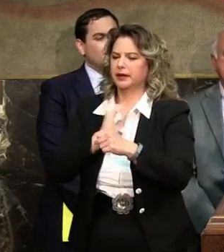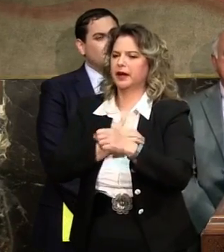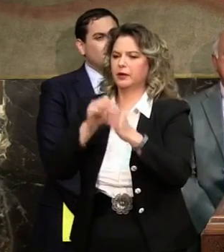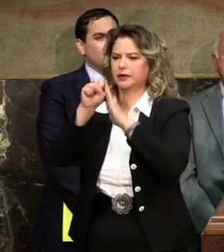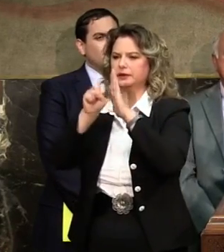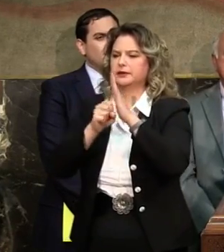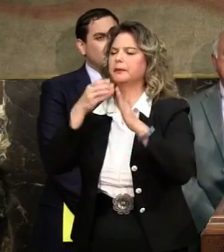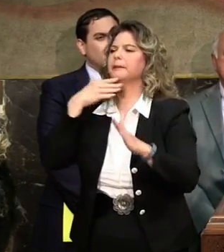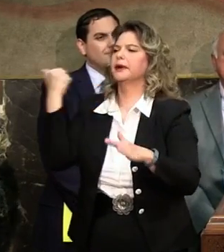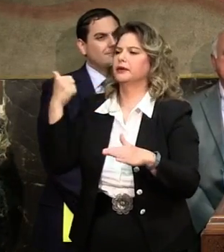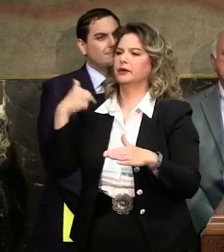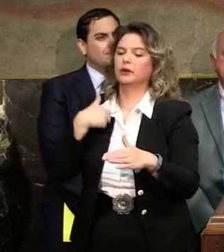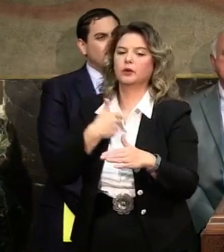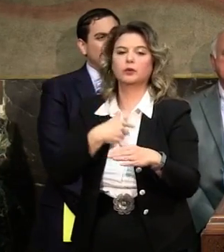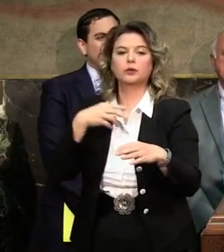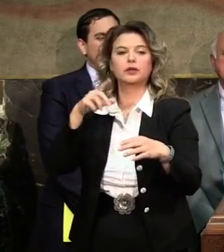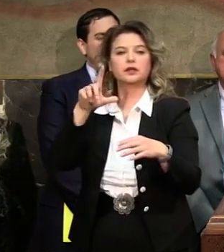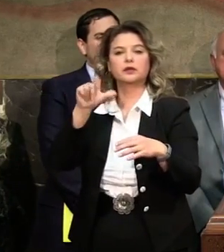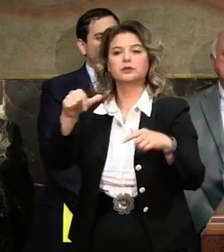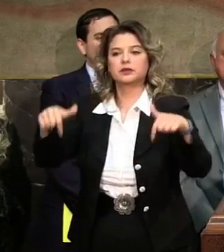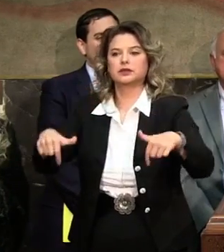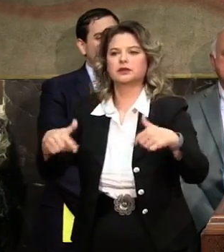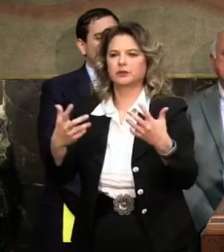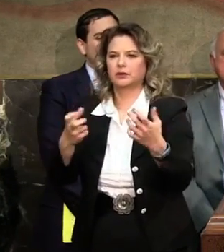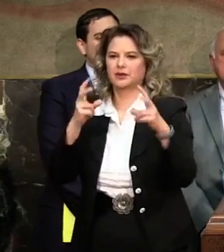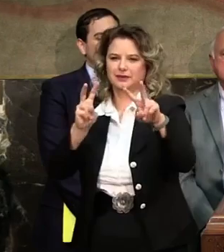see that happen I did mention earlier a